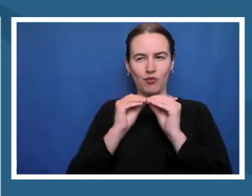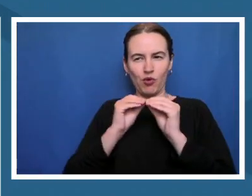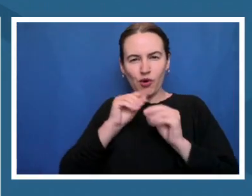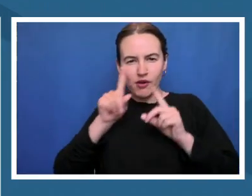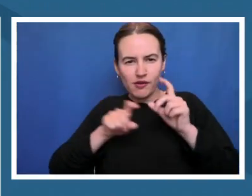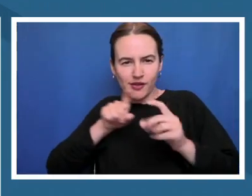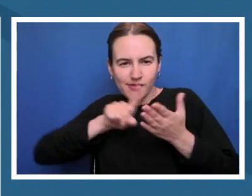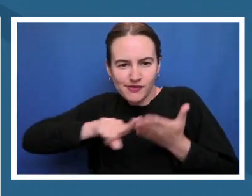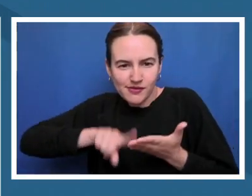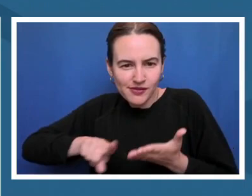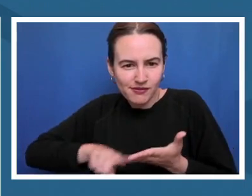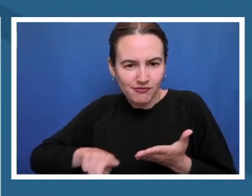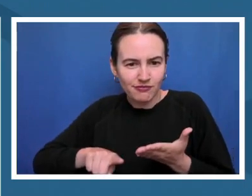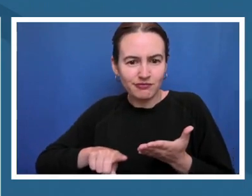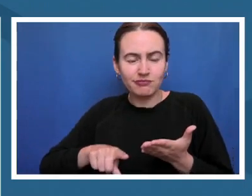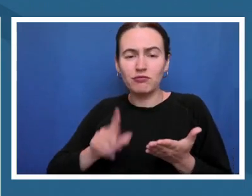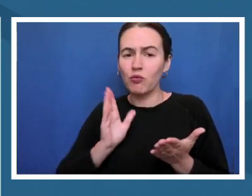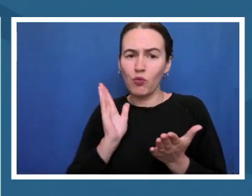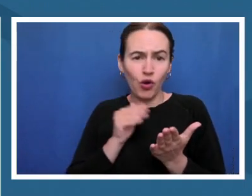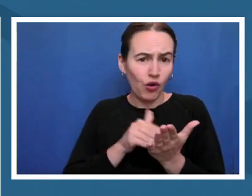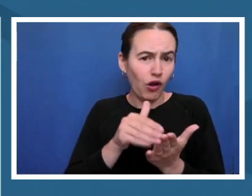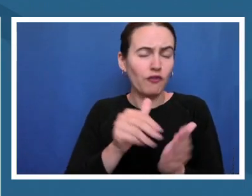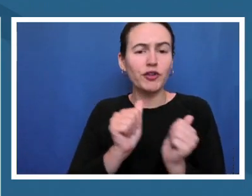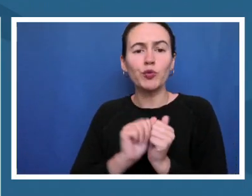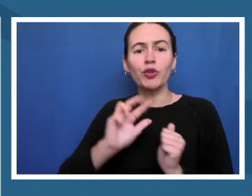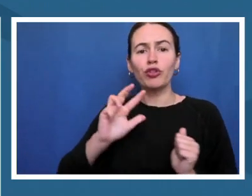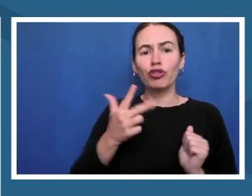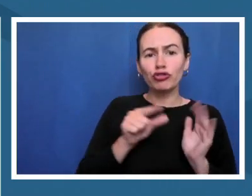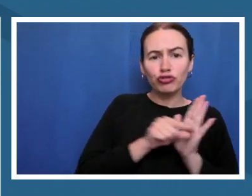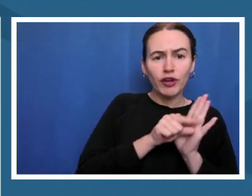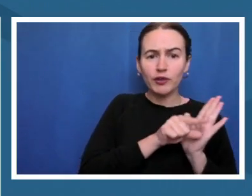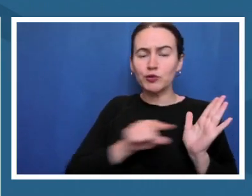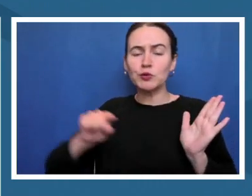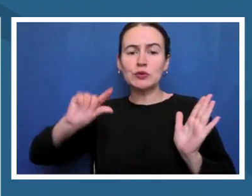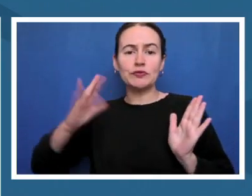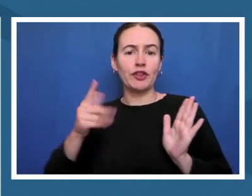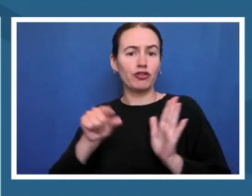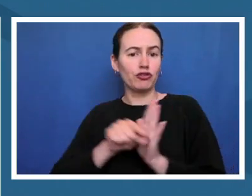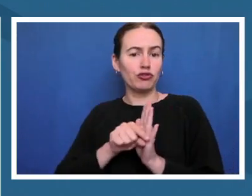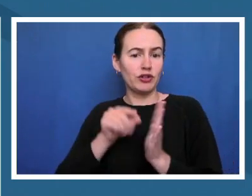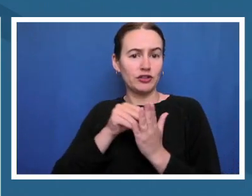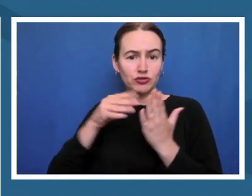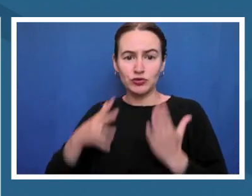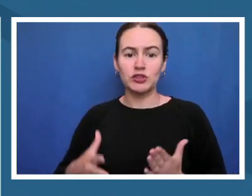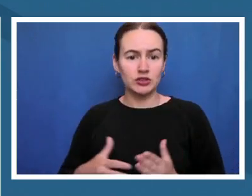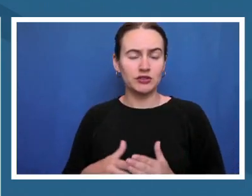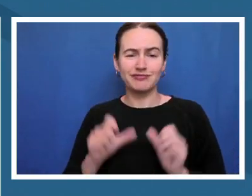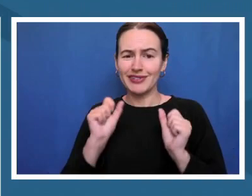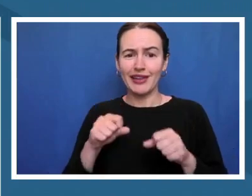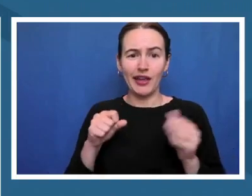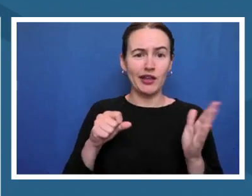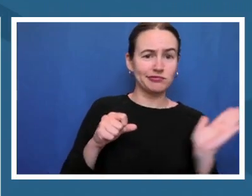with our third through fifth grade students as well um that does not mean